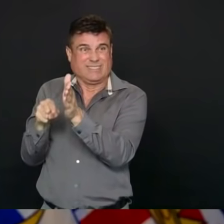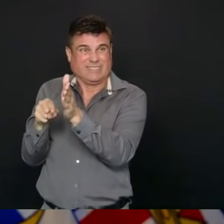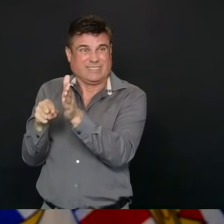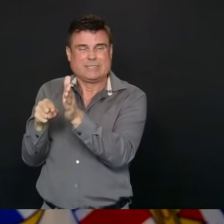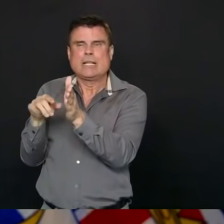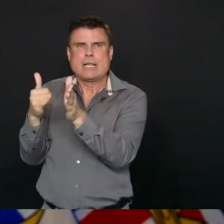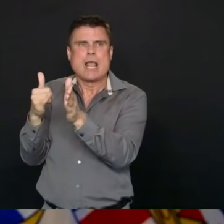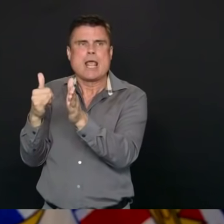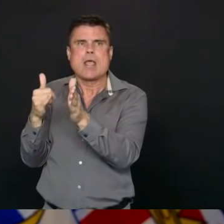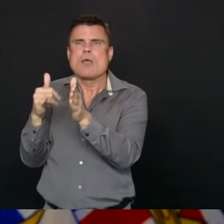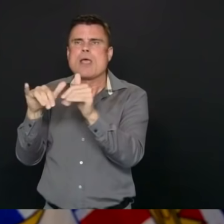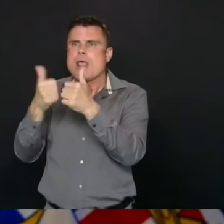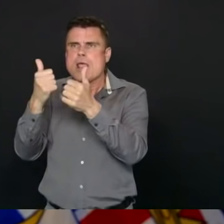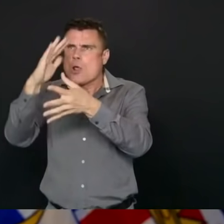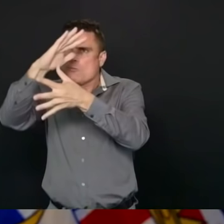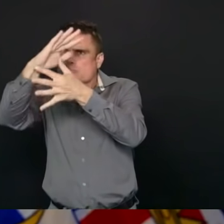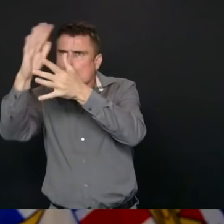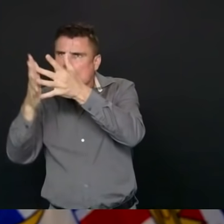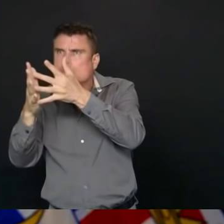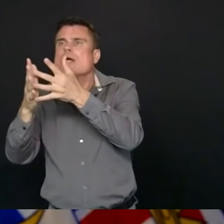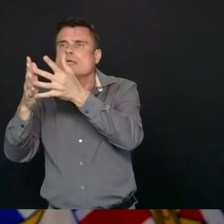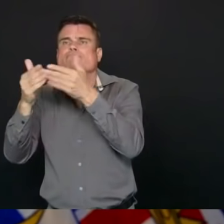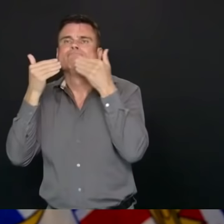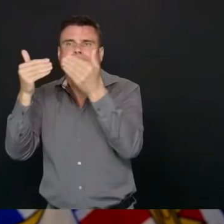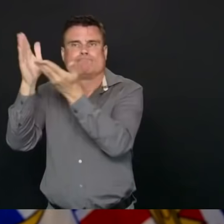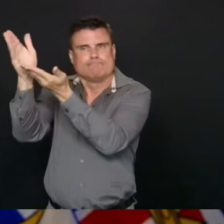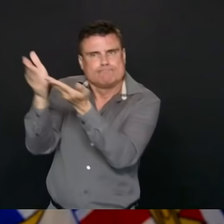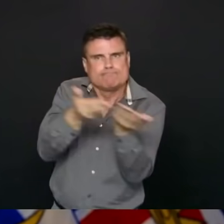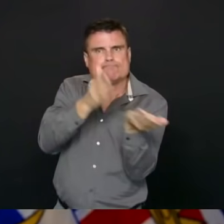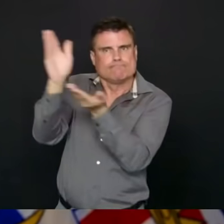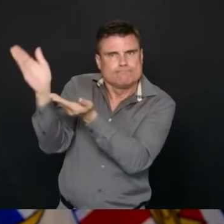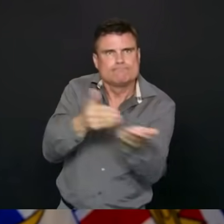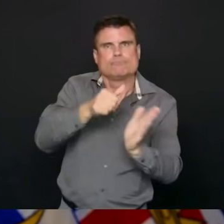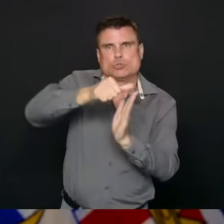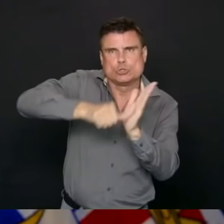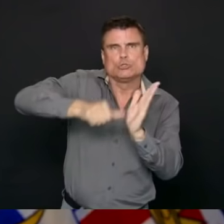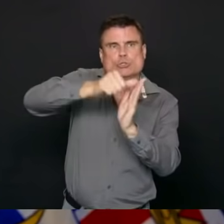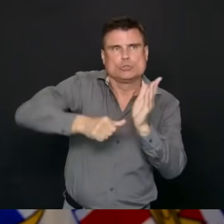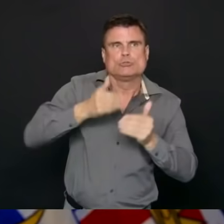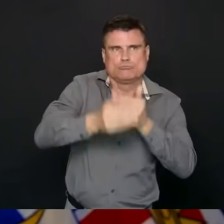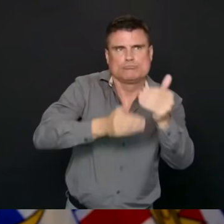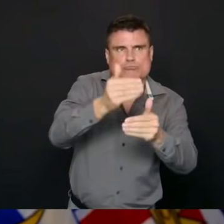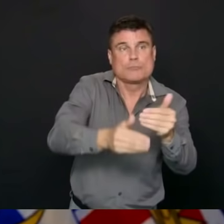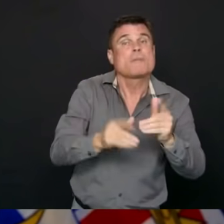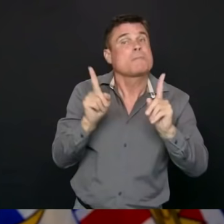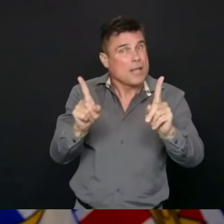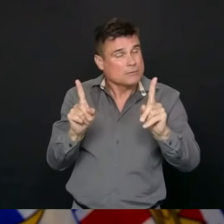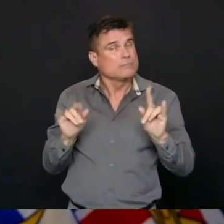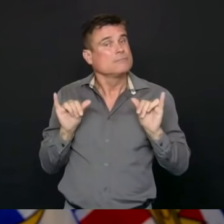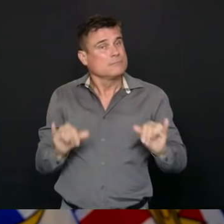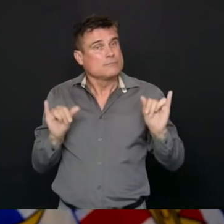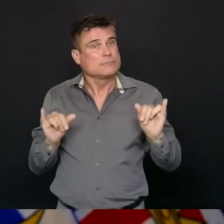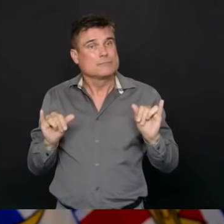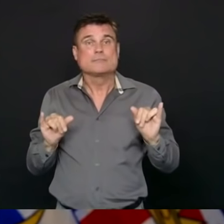to have surgeries. We need to maintain surge capacity in the